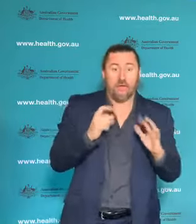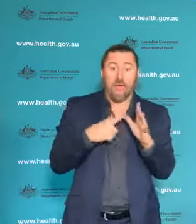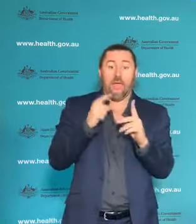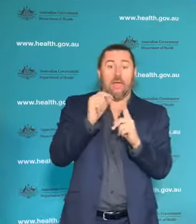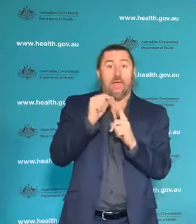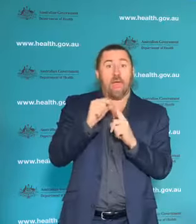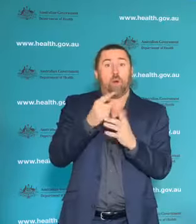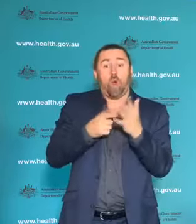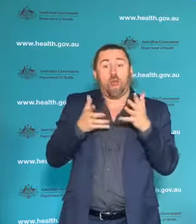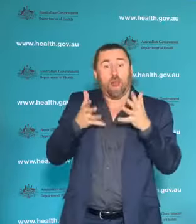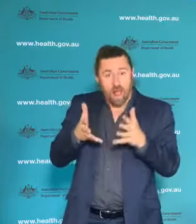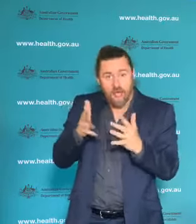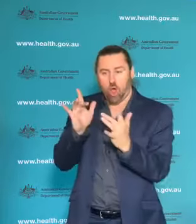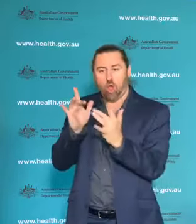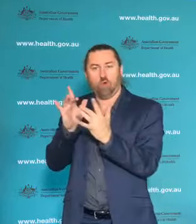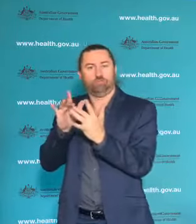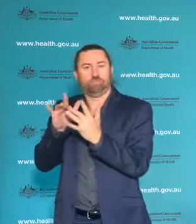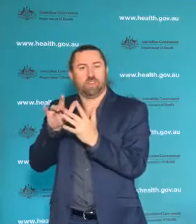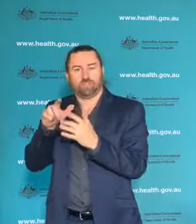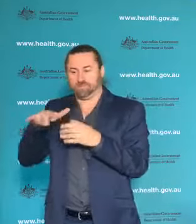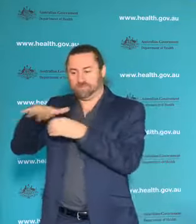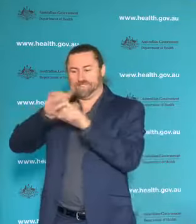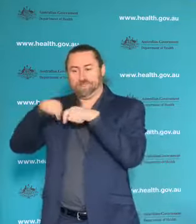by the contact tracers in each of the state